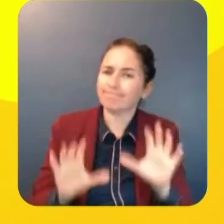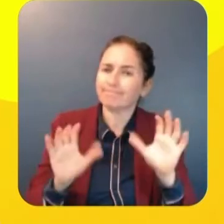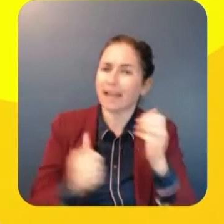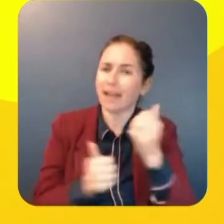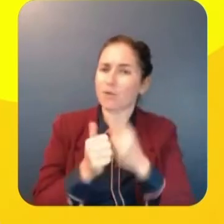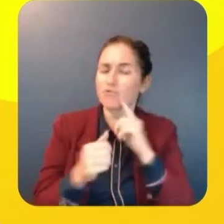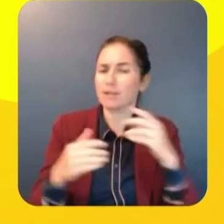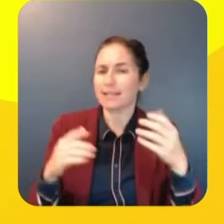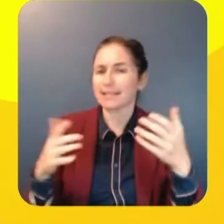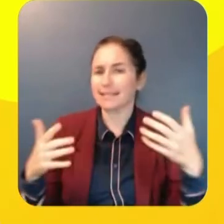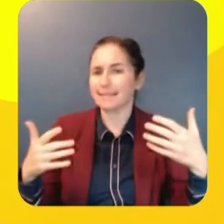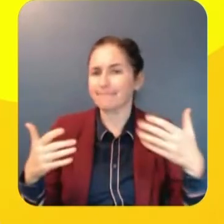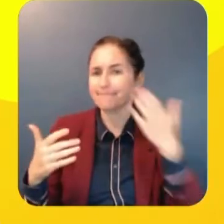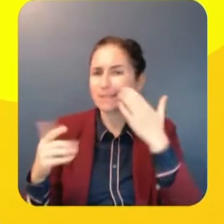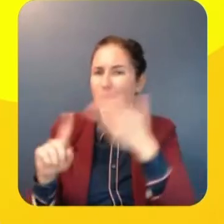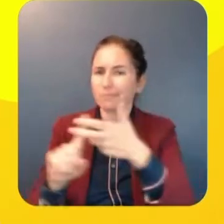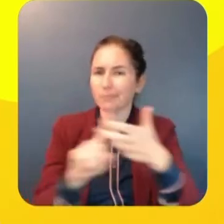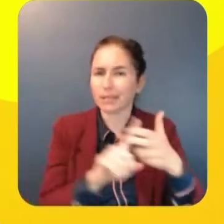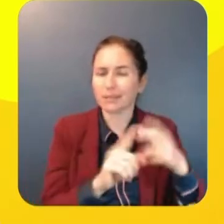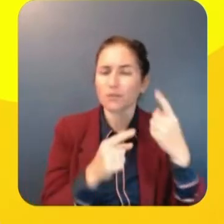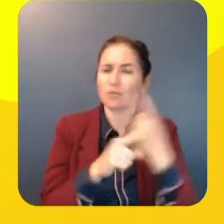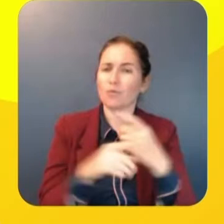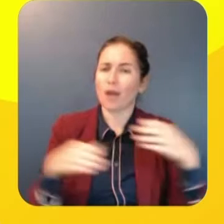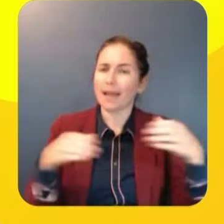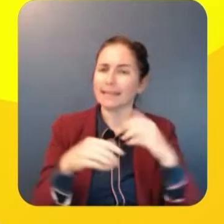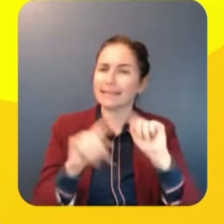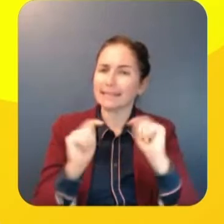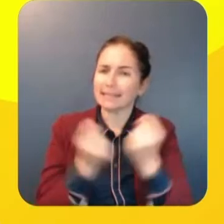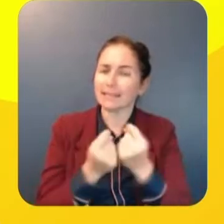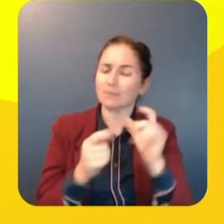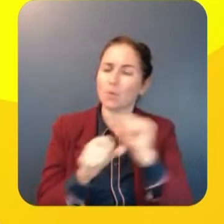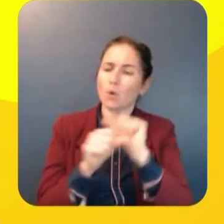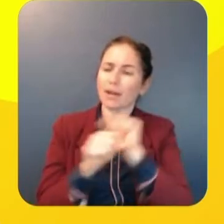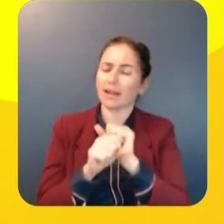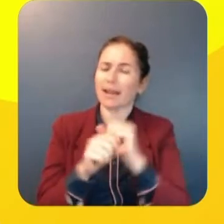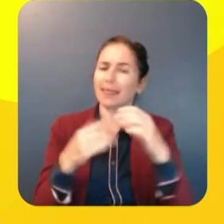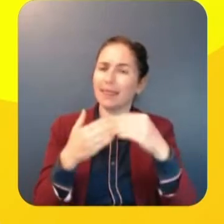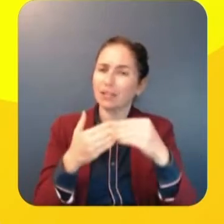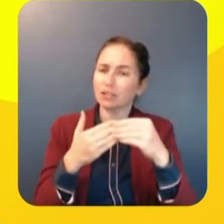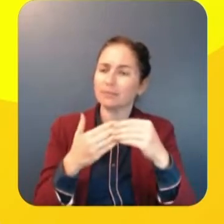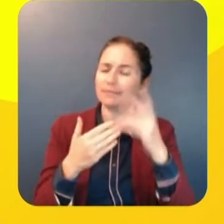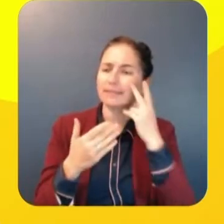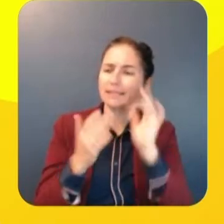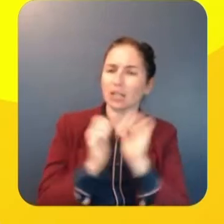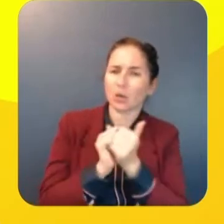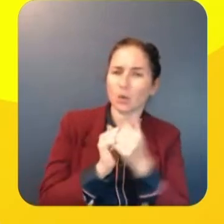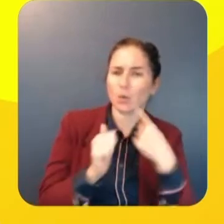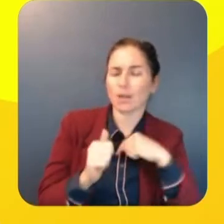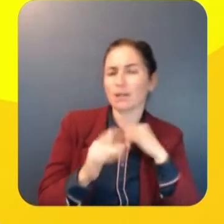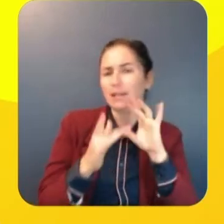So, working with the talent team and our kind leadership to really look at who are connecting with and doing it that way,